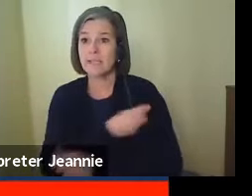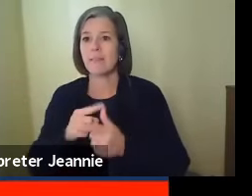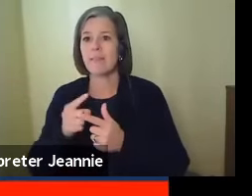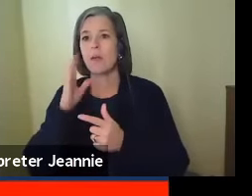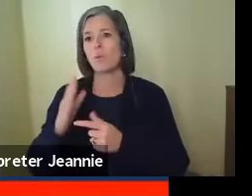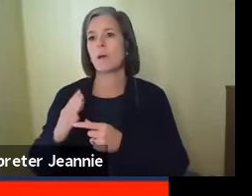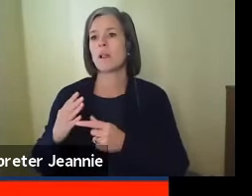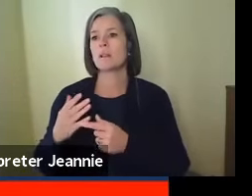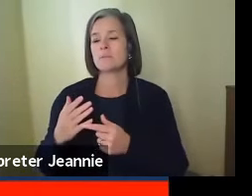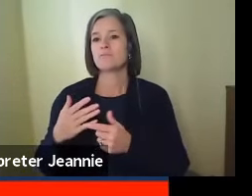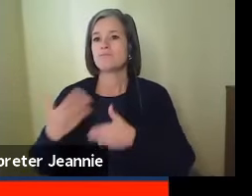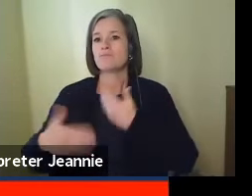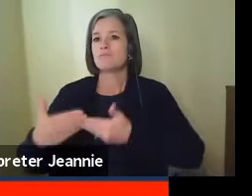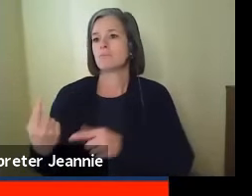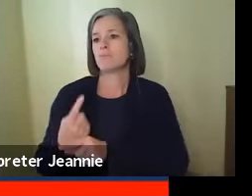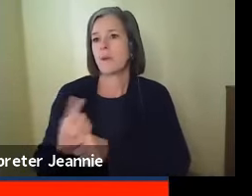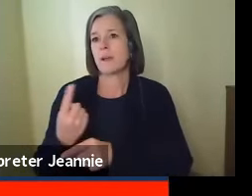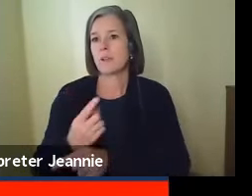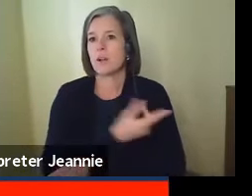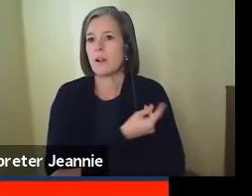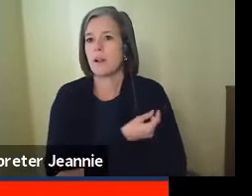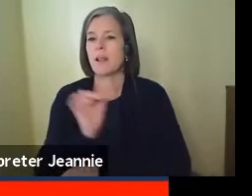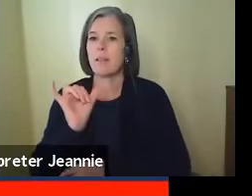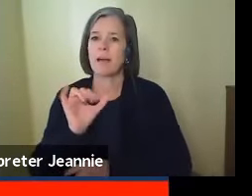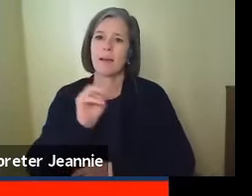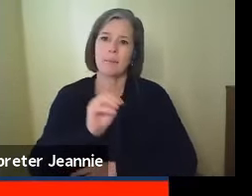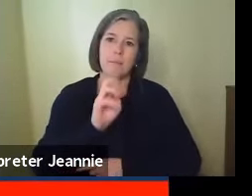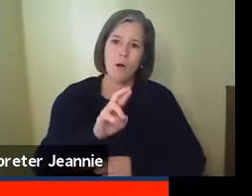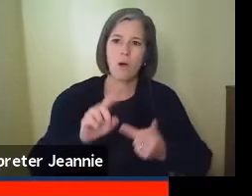vaccination strategies like we have with measles, mumps and rubella flu vaccines and others.